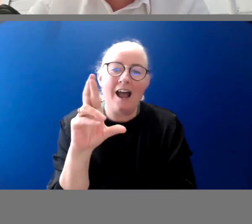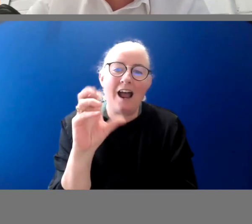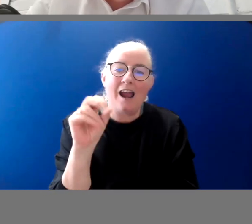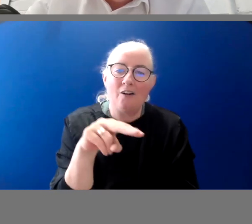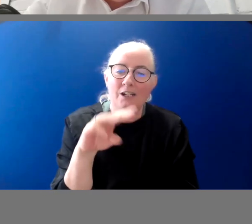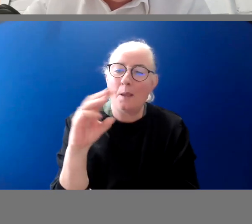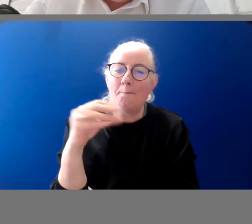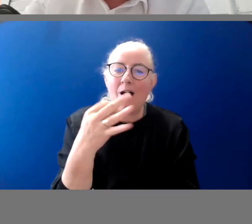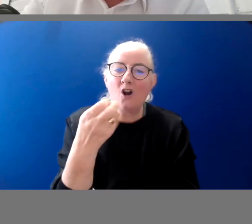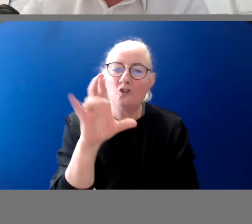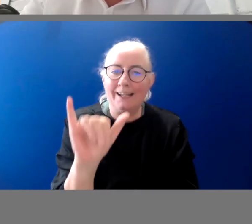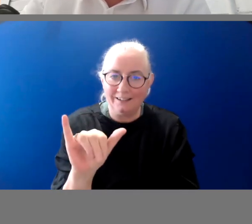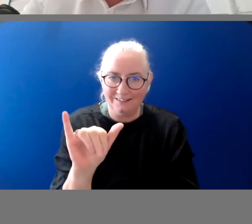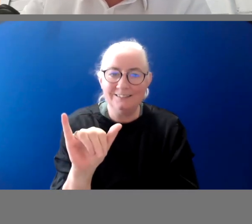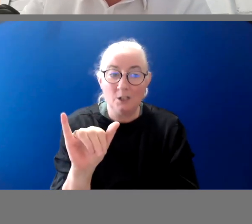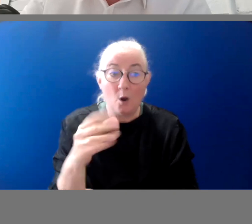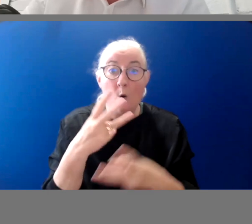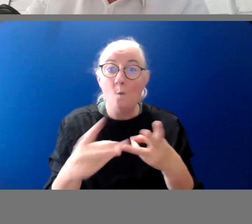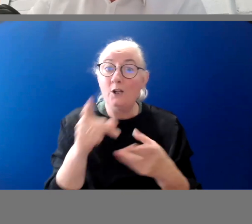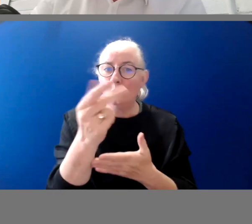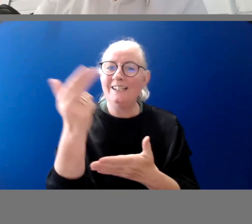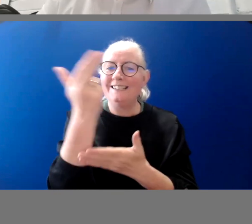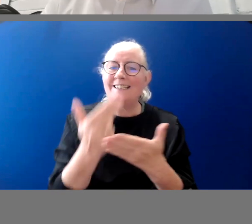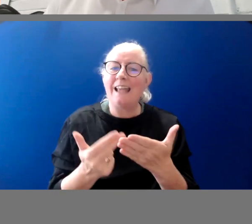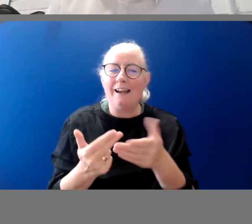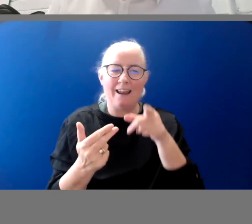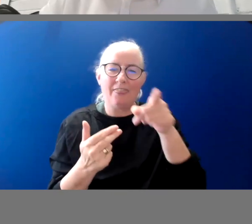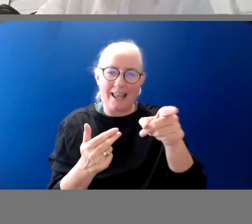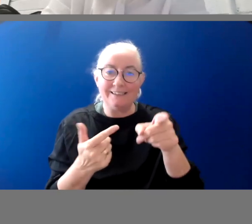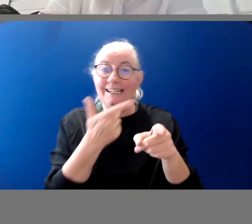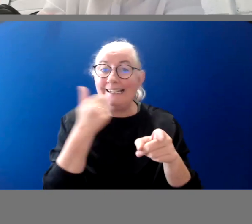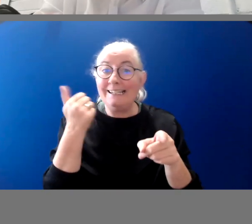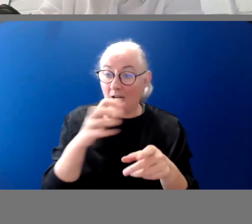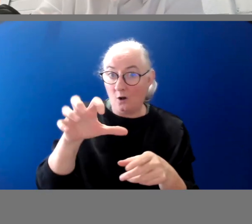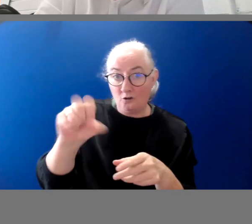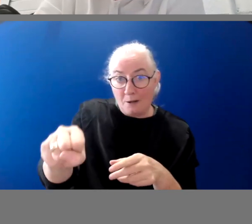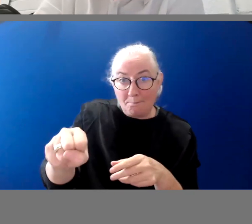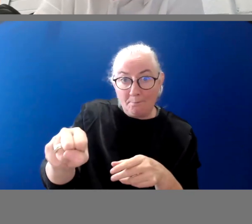I suppose look when you're when you're designing your ironmongery easy to grip so again you know